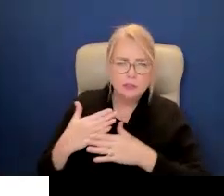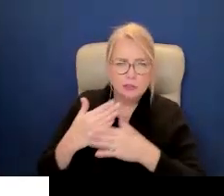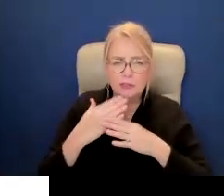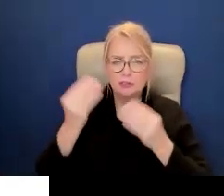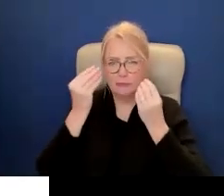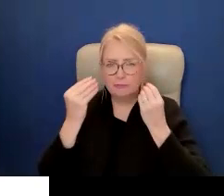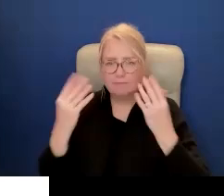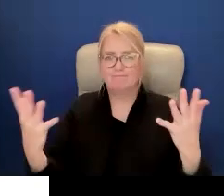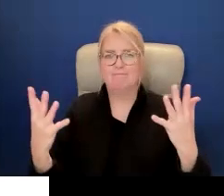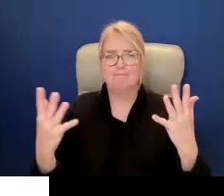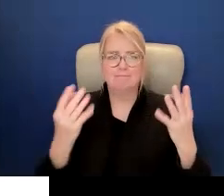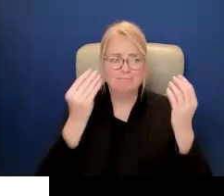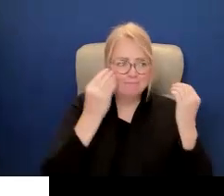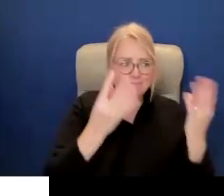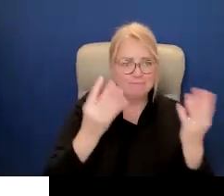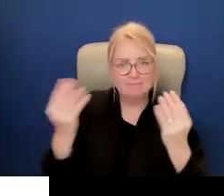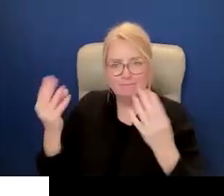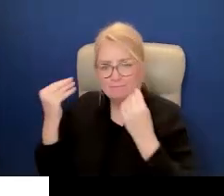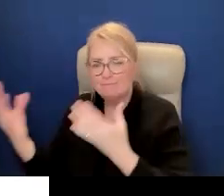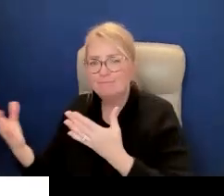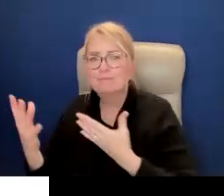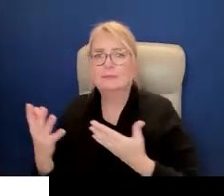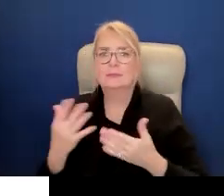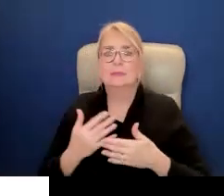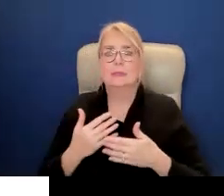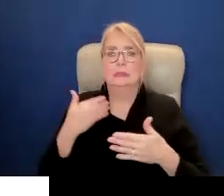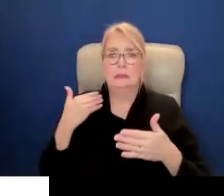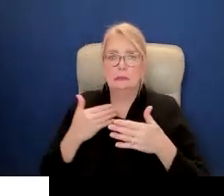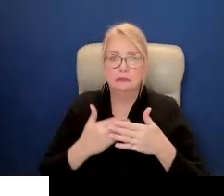And that's including emerging services for undocumented and non-citizen students.